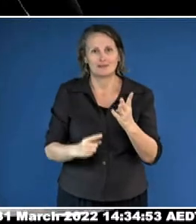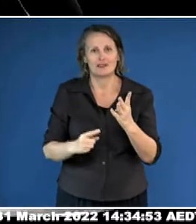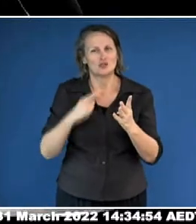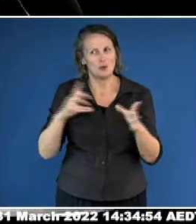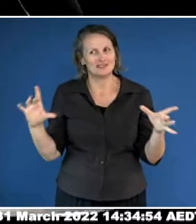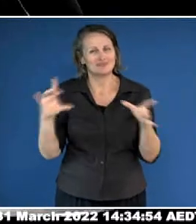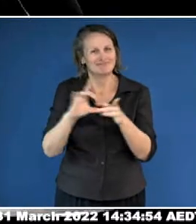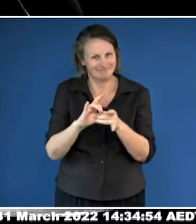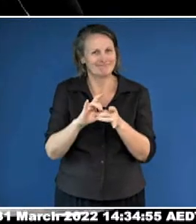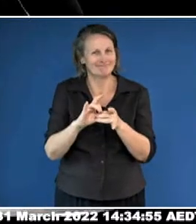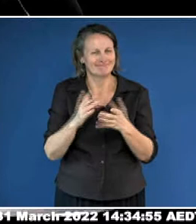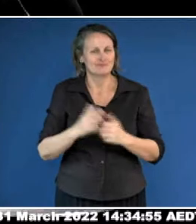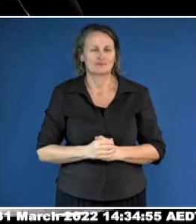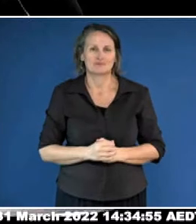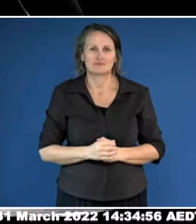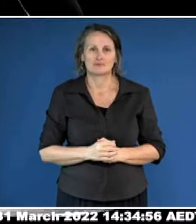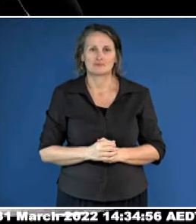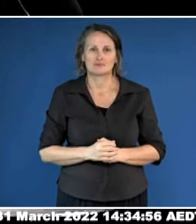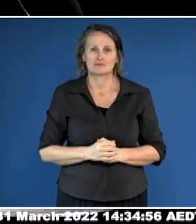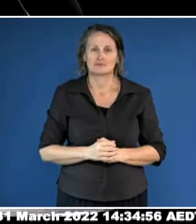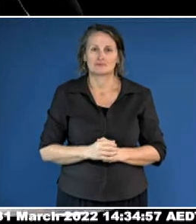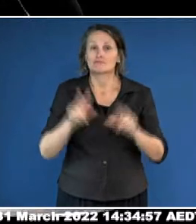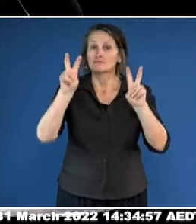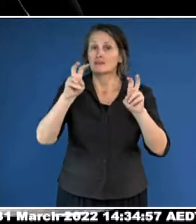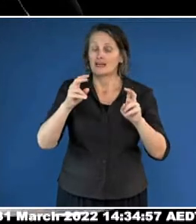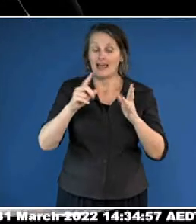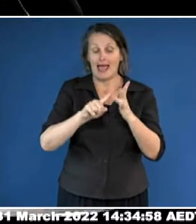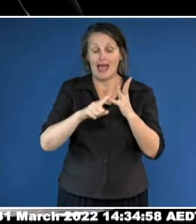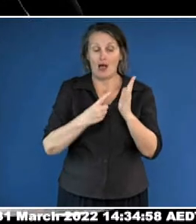Recently Our Watch released a resource called Changing the landscape, which WWDA was